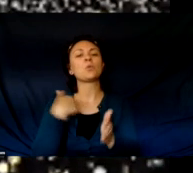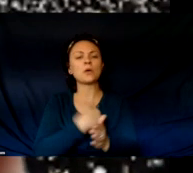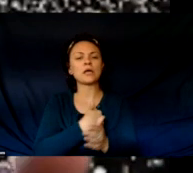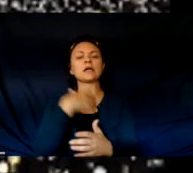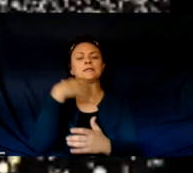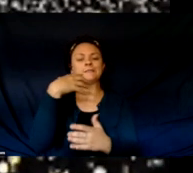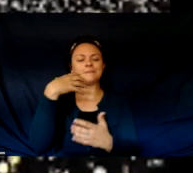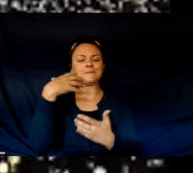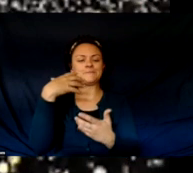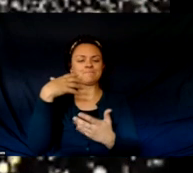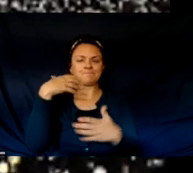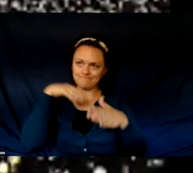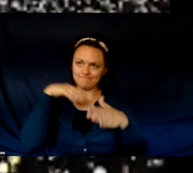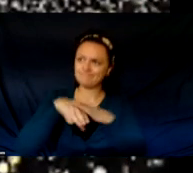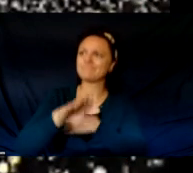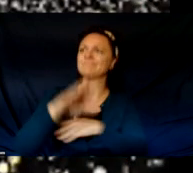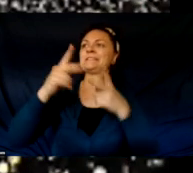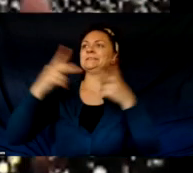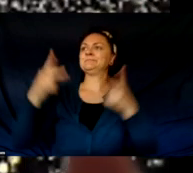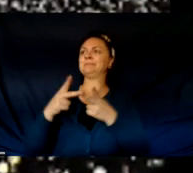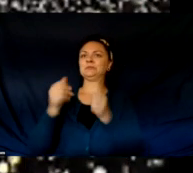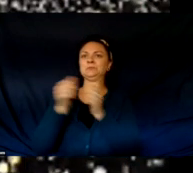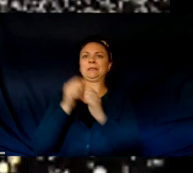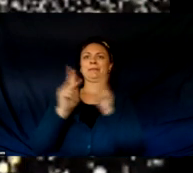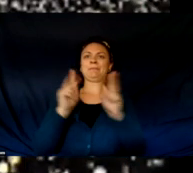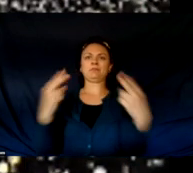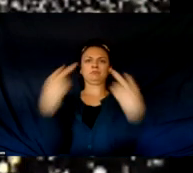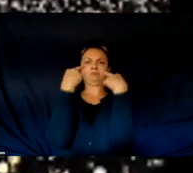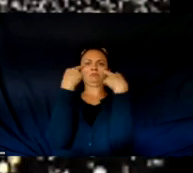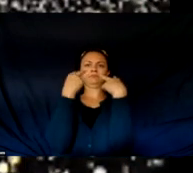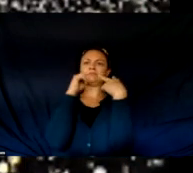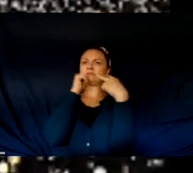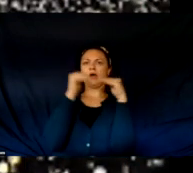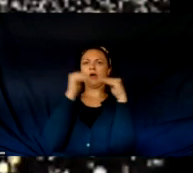this non equal lens and having to navigate this world.